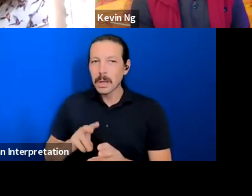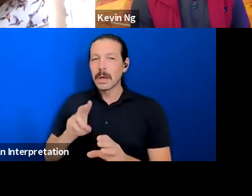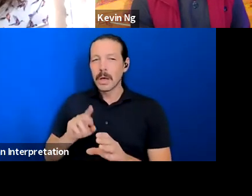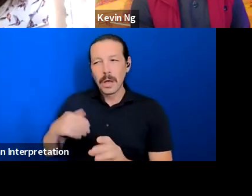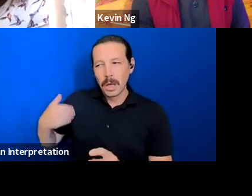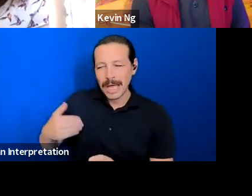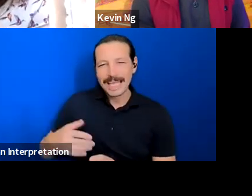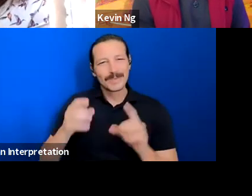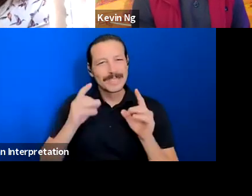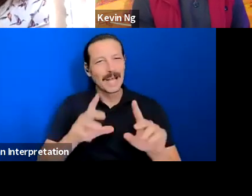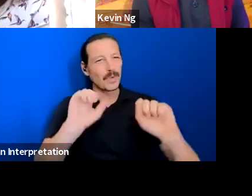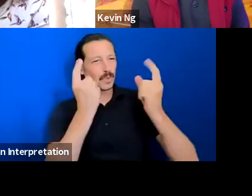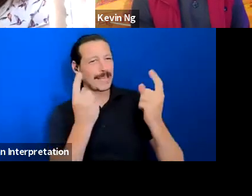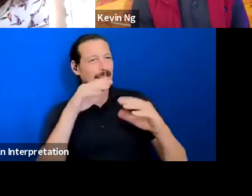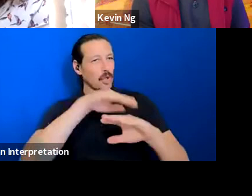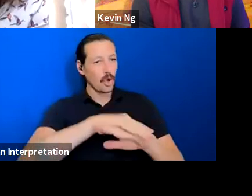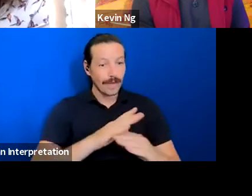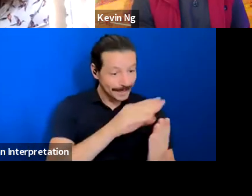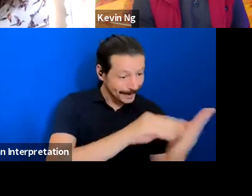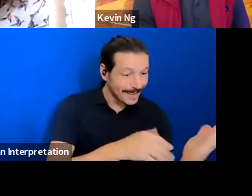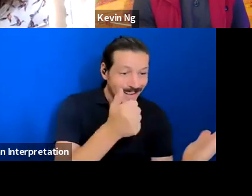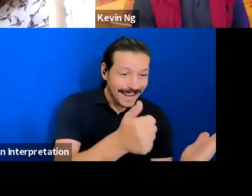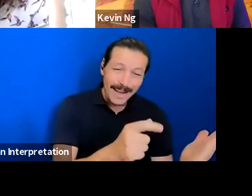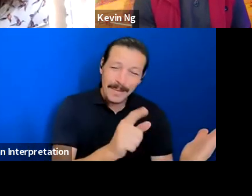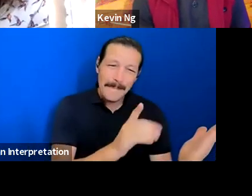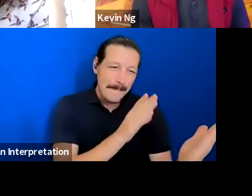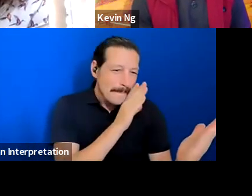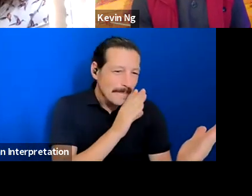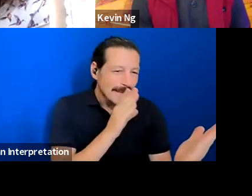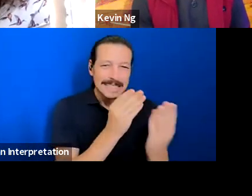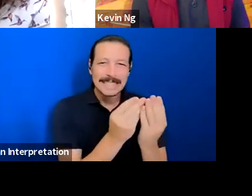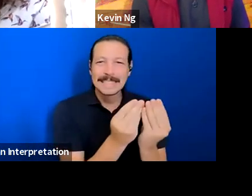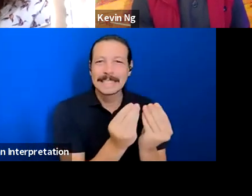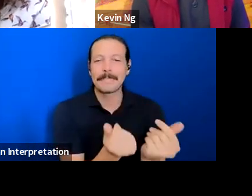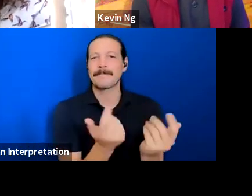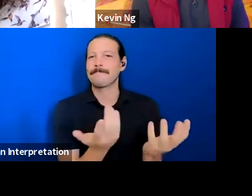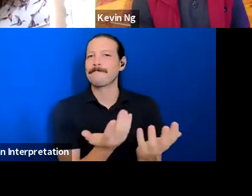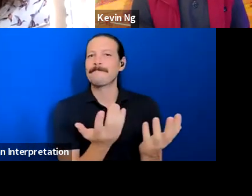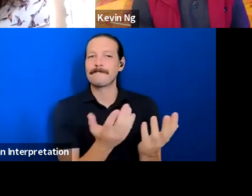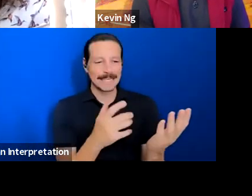there that are just missing a hairline's worth of things that doesn't cross them across the border.